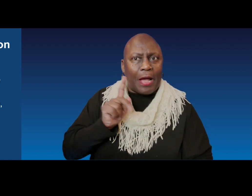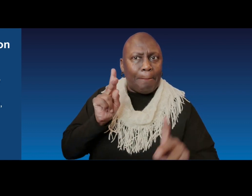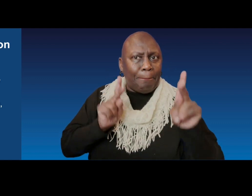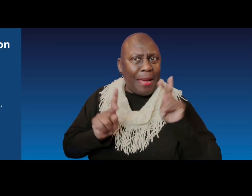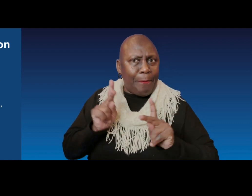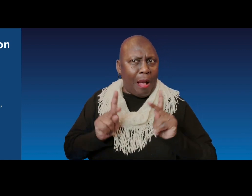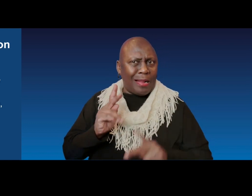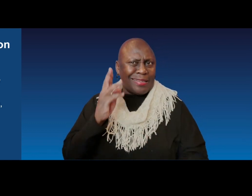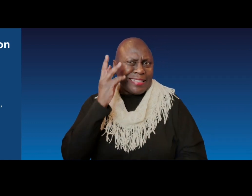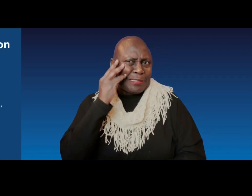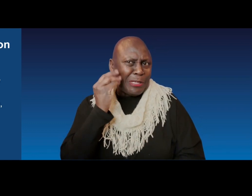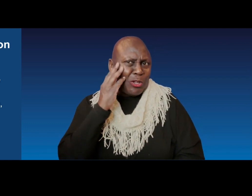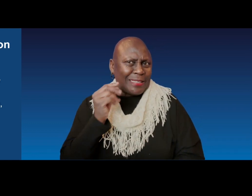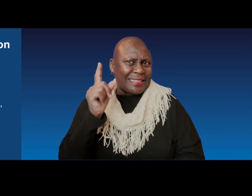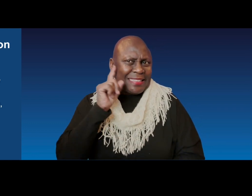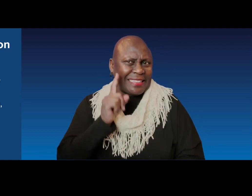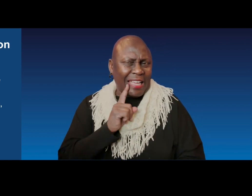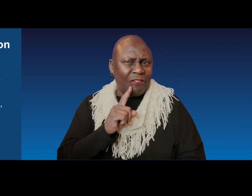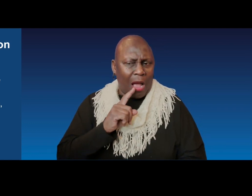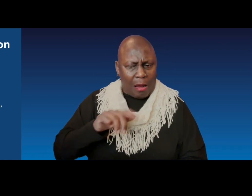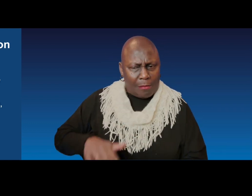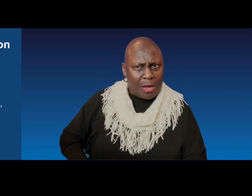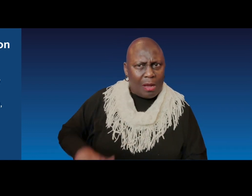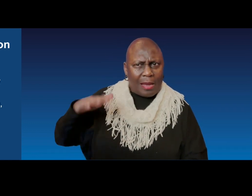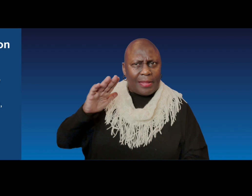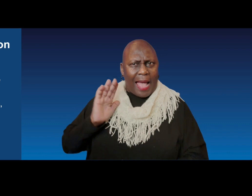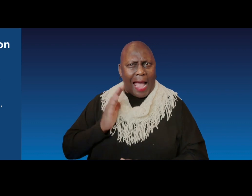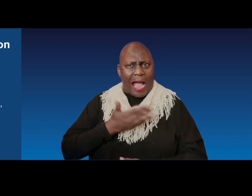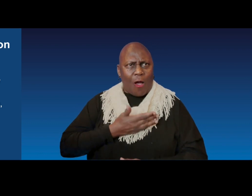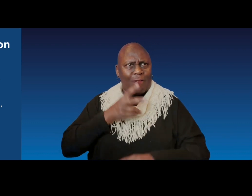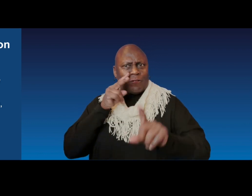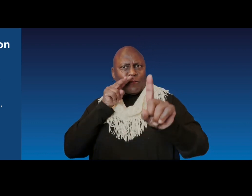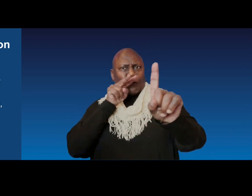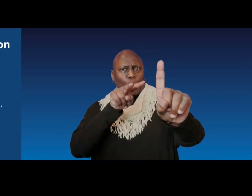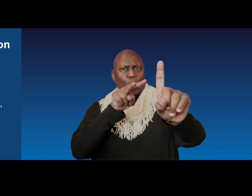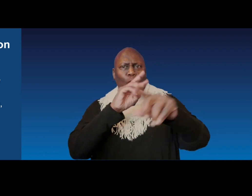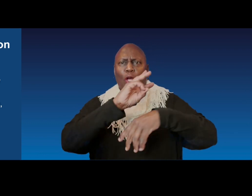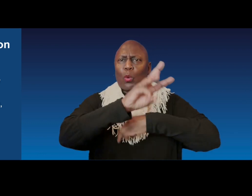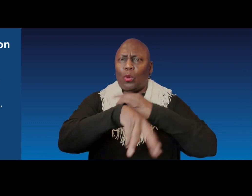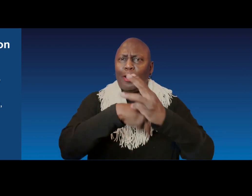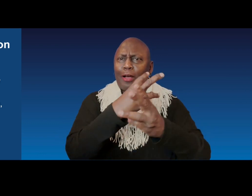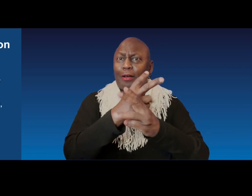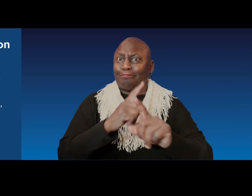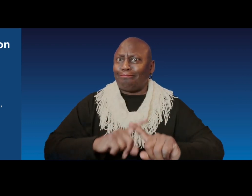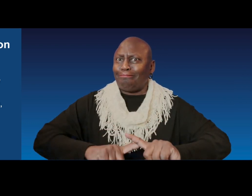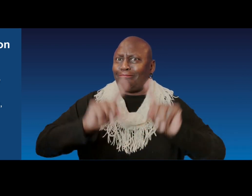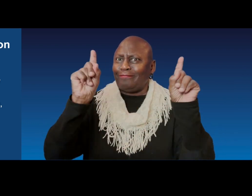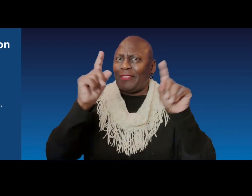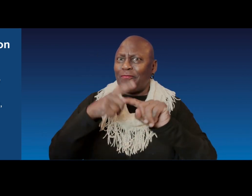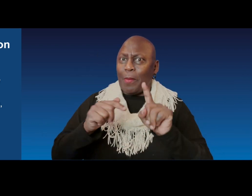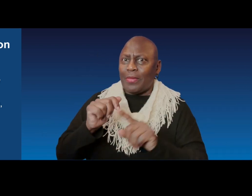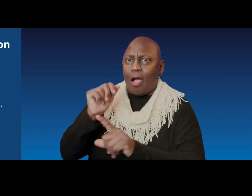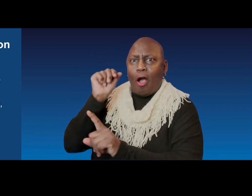that those of us who are deaf and have experienced deaf upbringings have experiences and views that are distinct